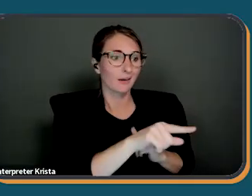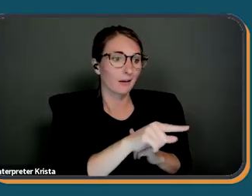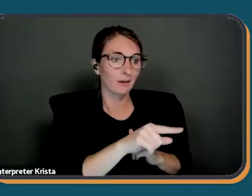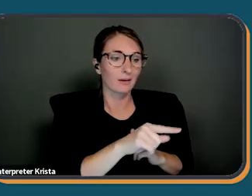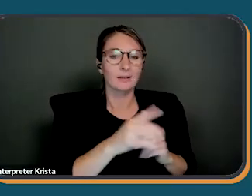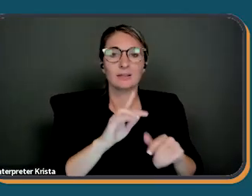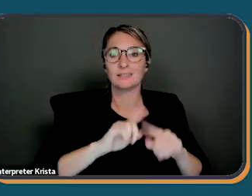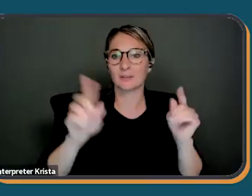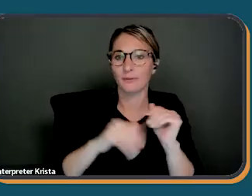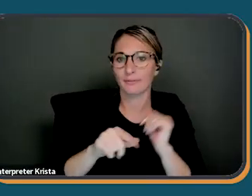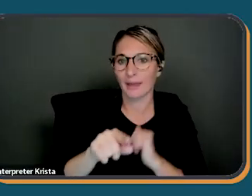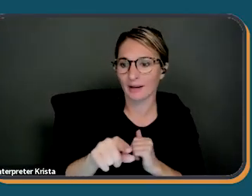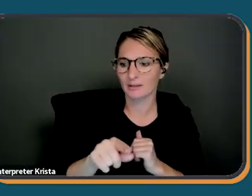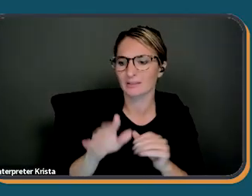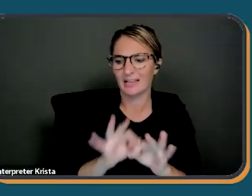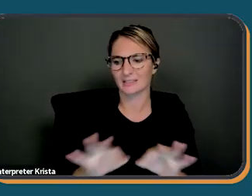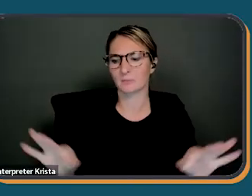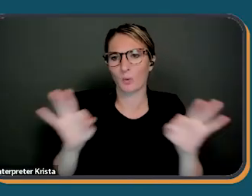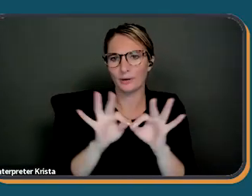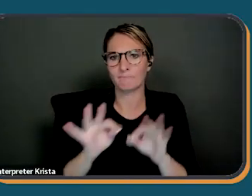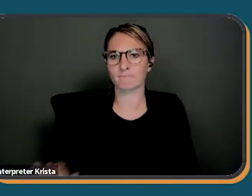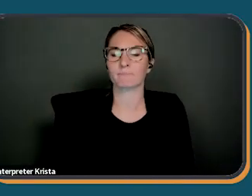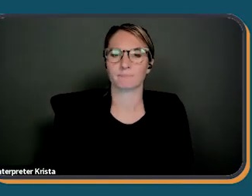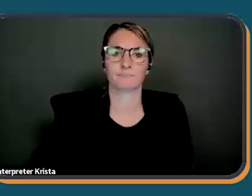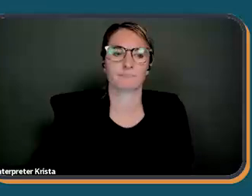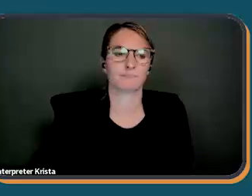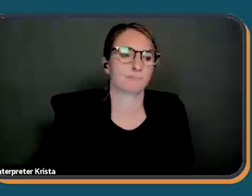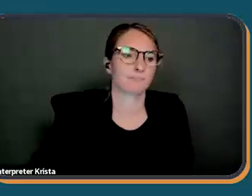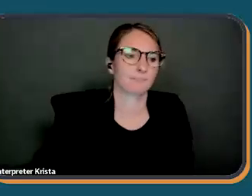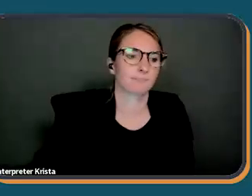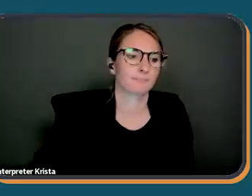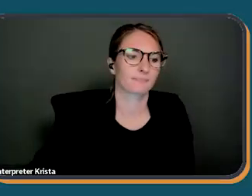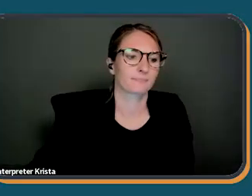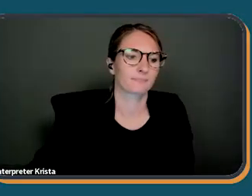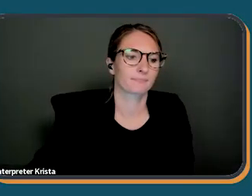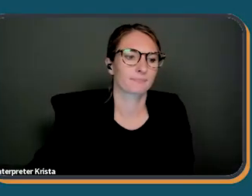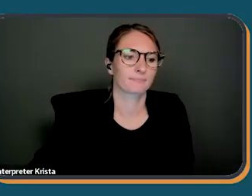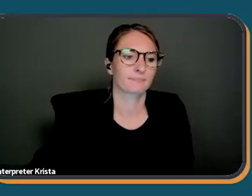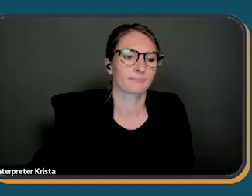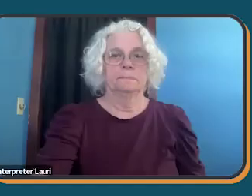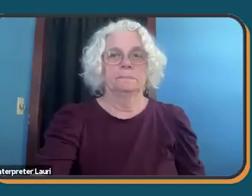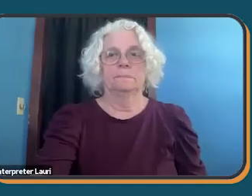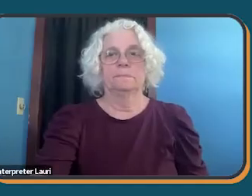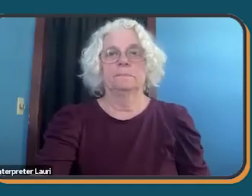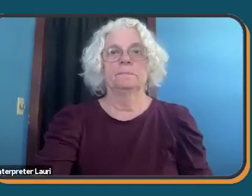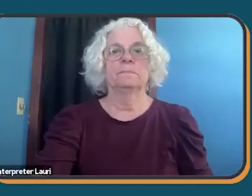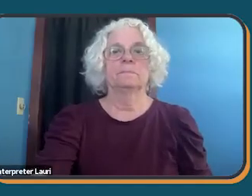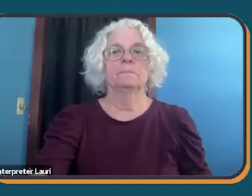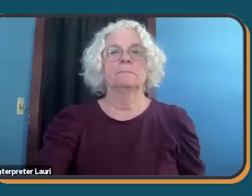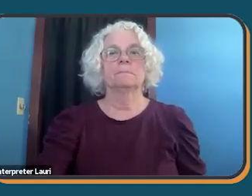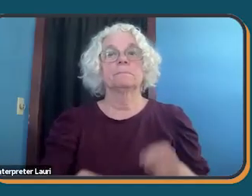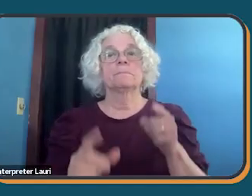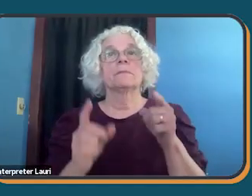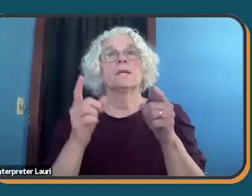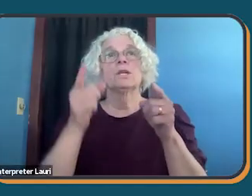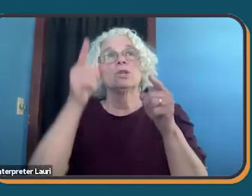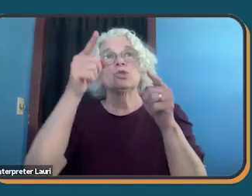and their accommodations. So, how to address these barriers?